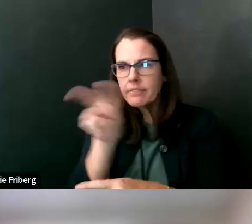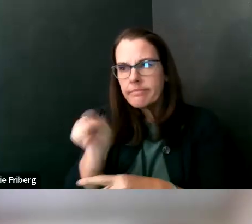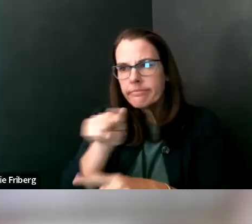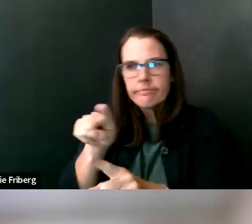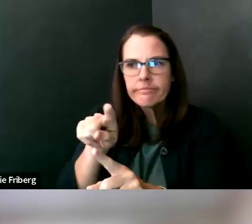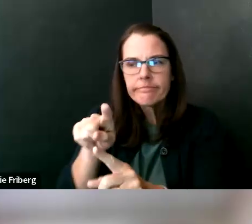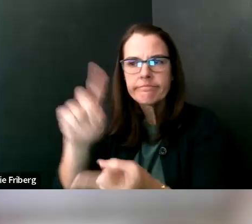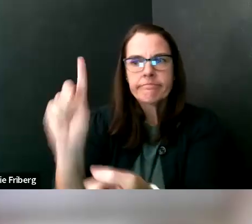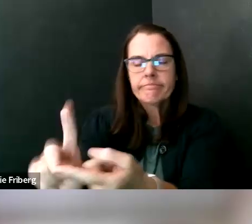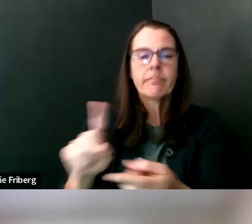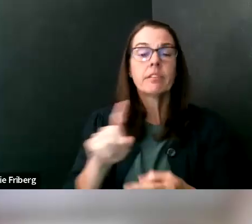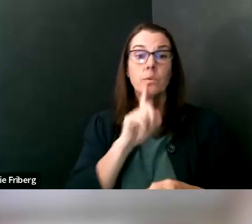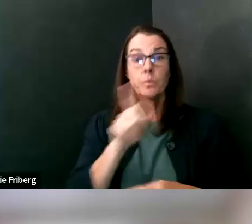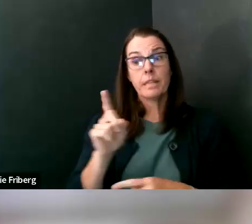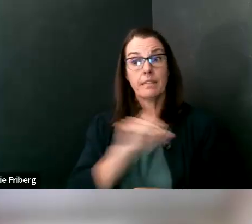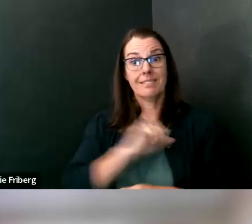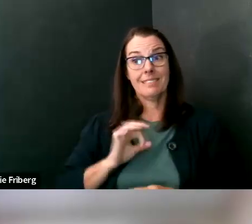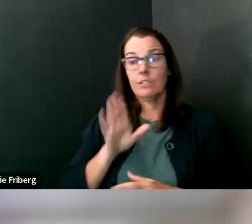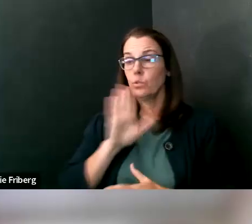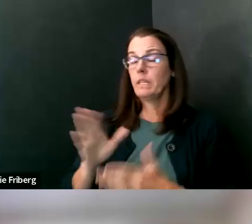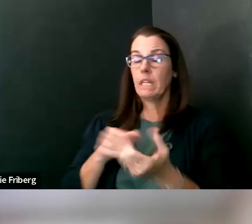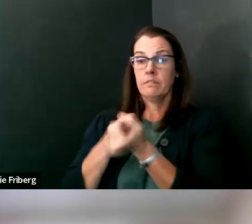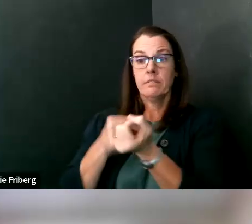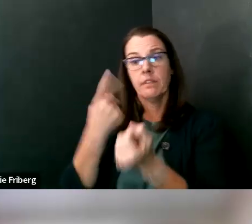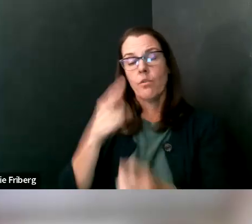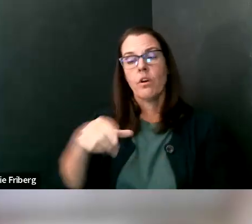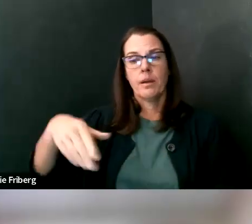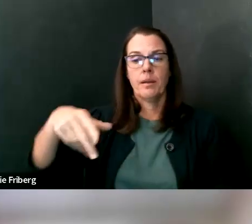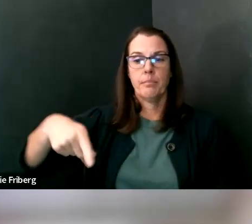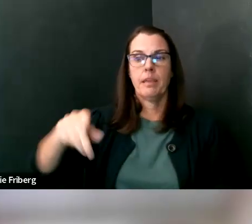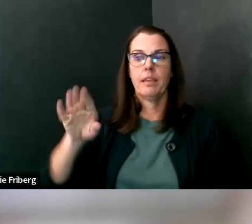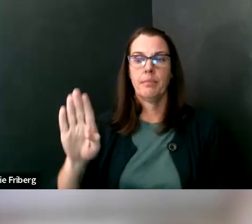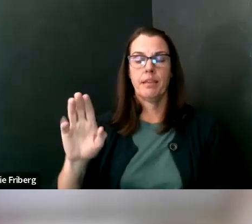been an advocate for PDM reform and so the hope is to build upon that and really go after some